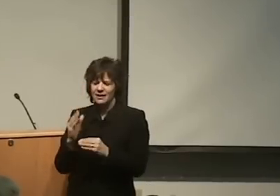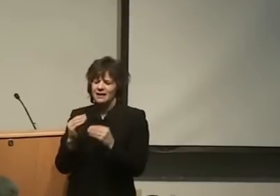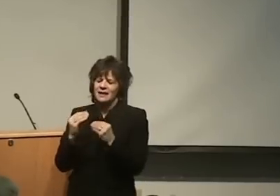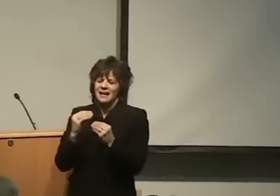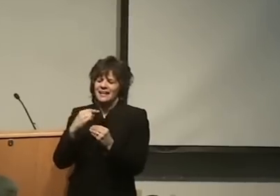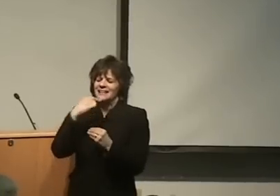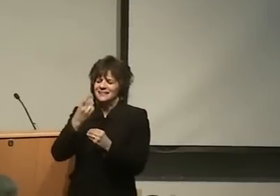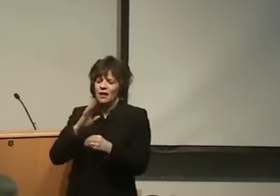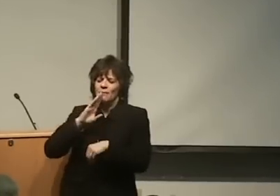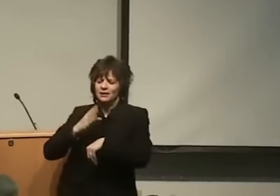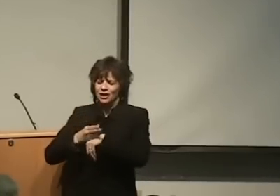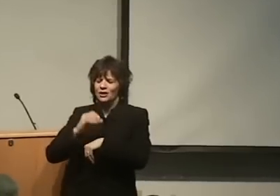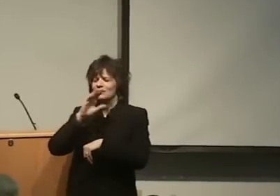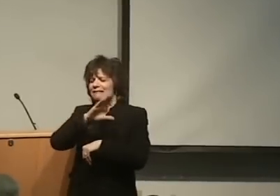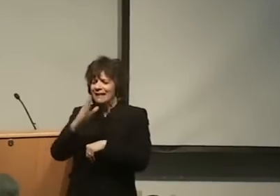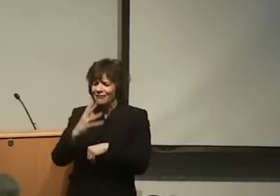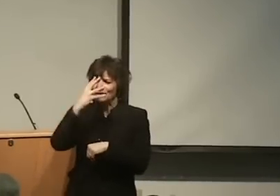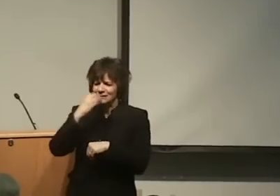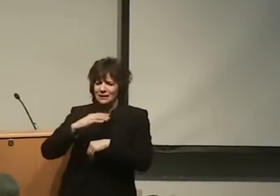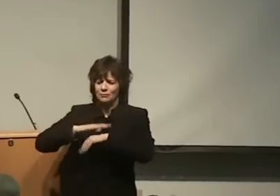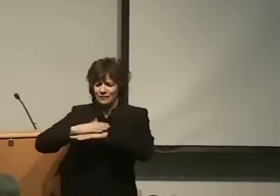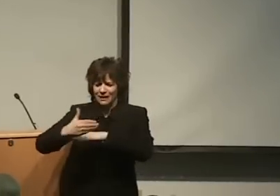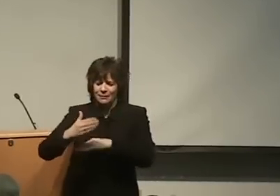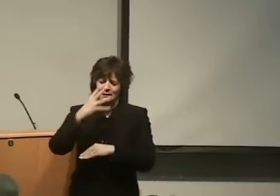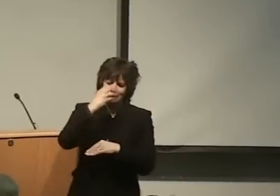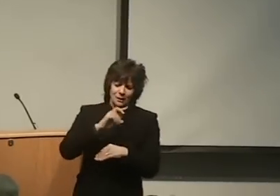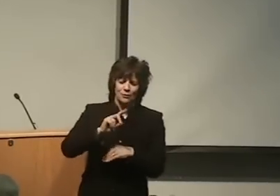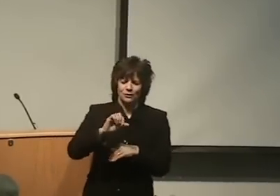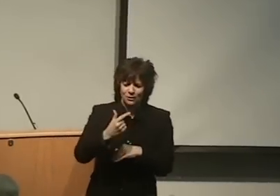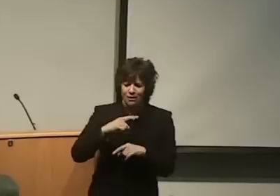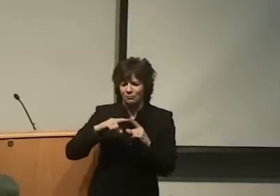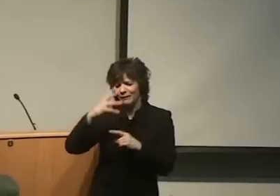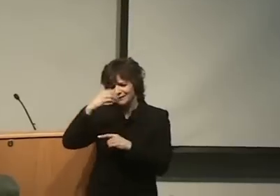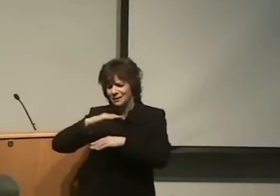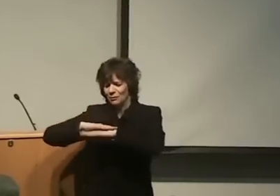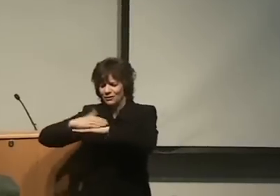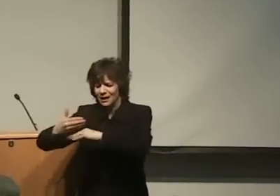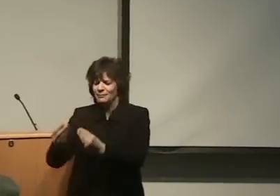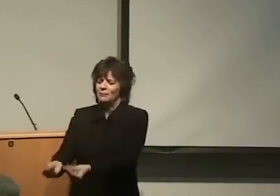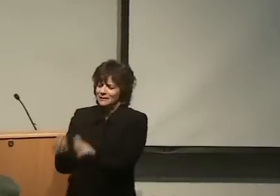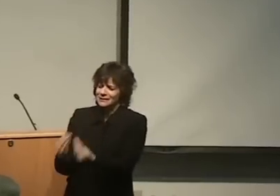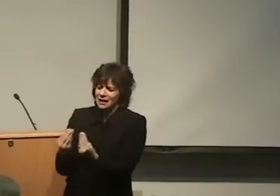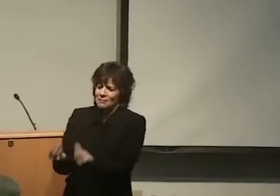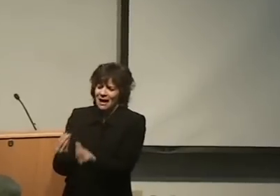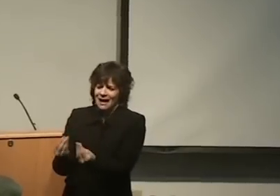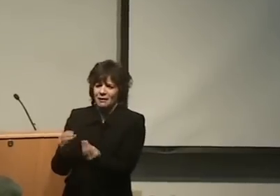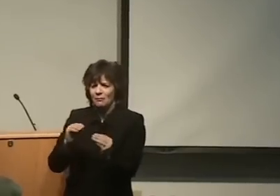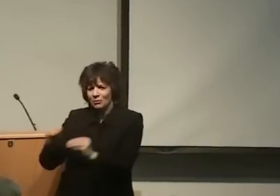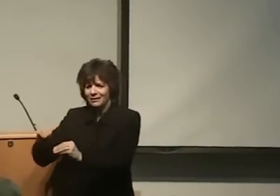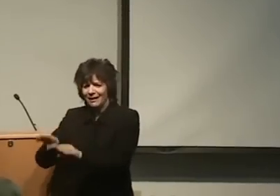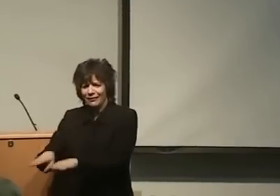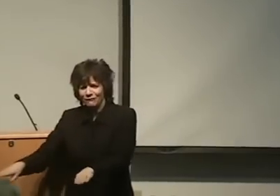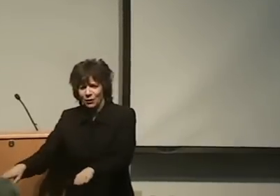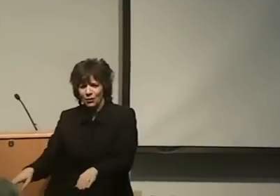Don't sleep with the laptop. Sleep with the dog maybe but they sleep with the laptop. It's like ah!